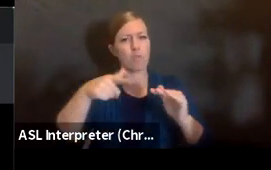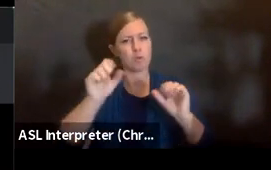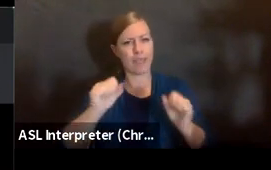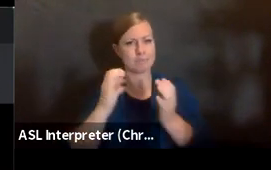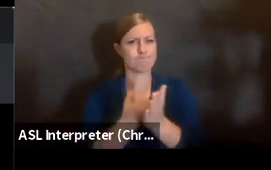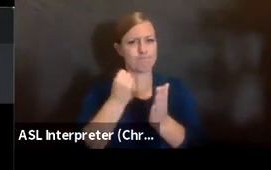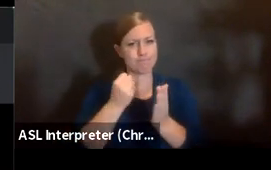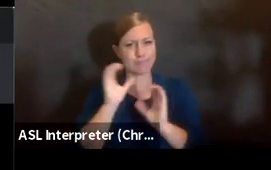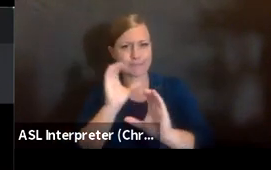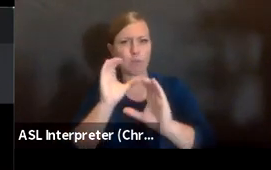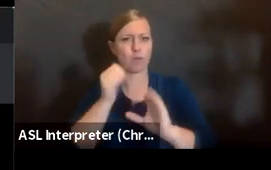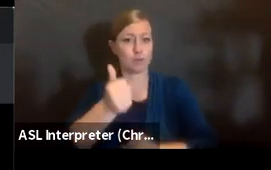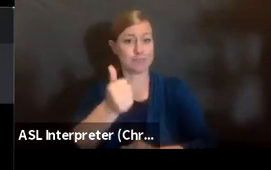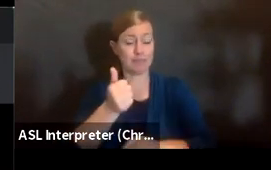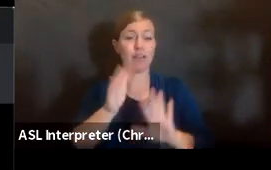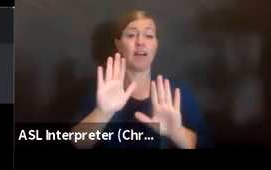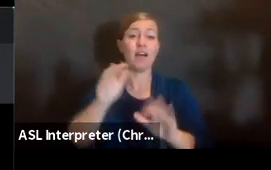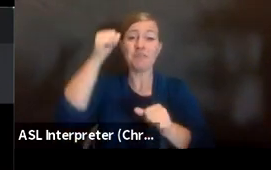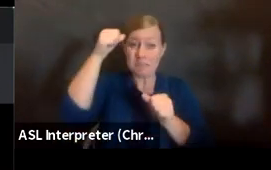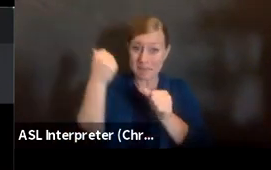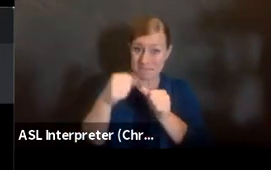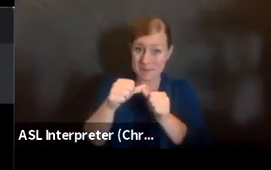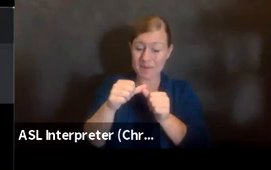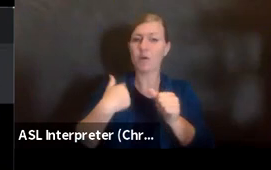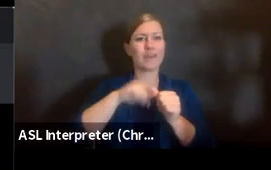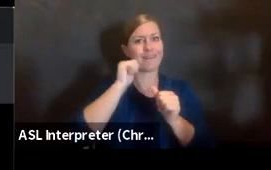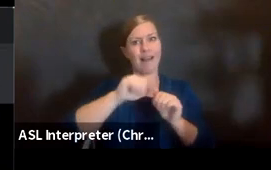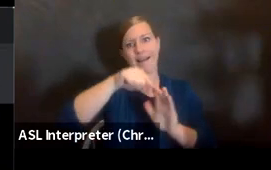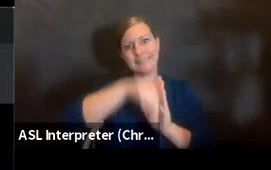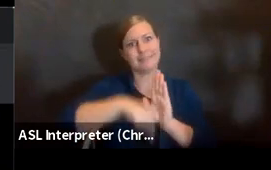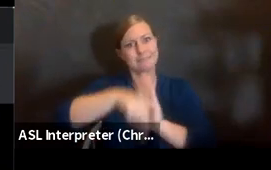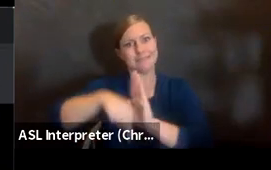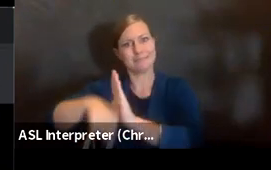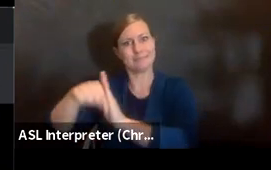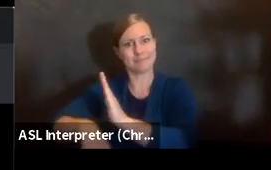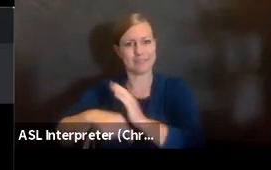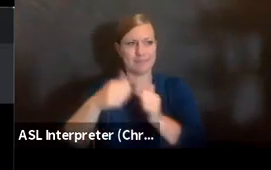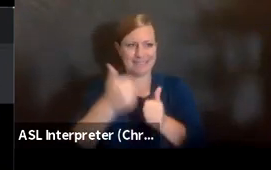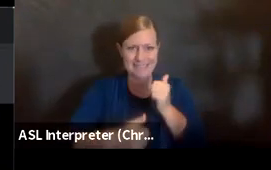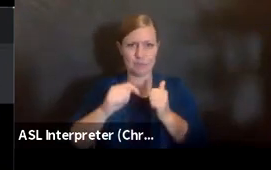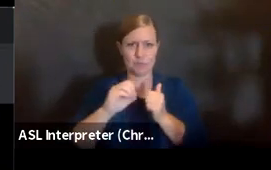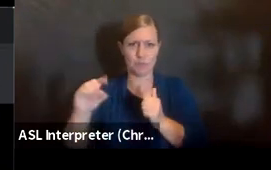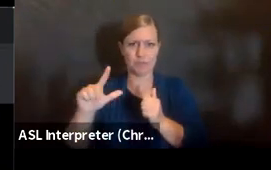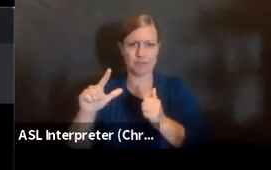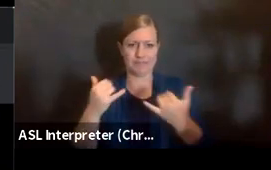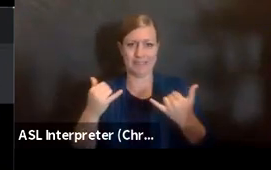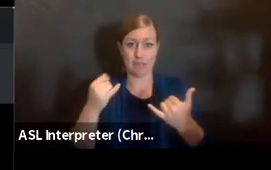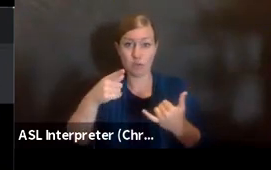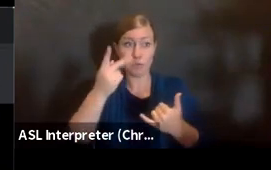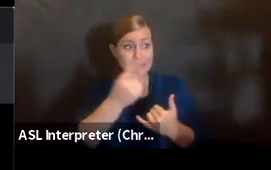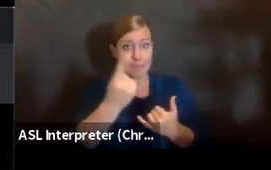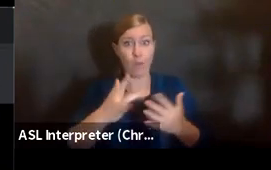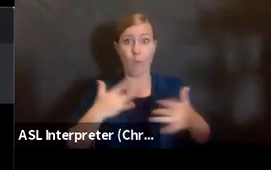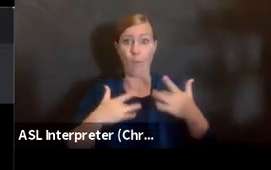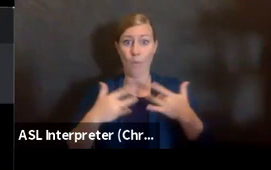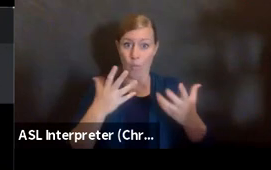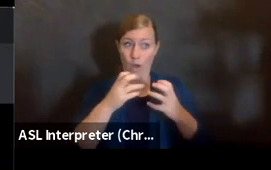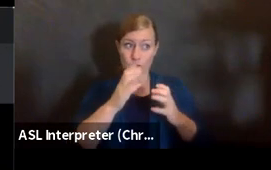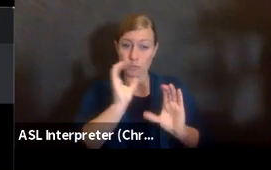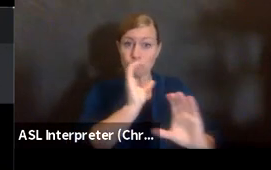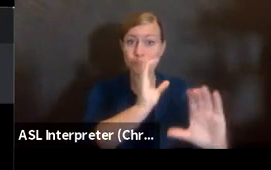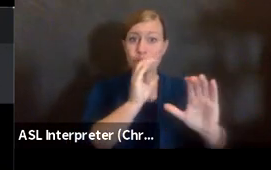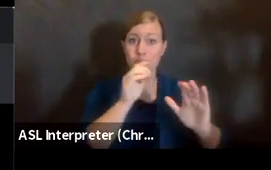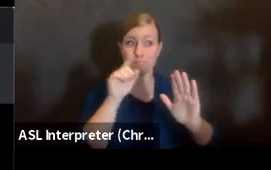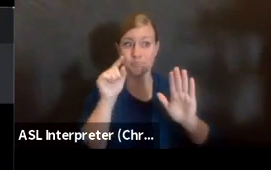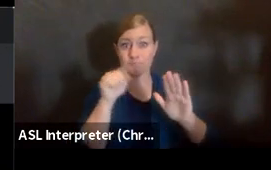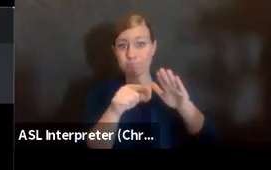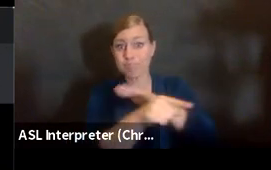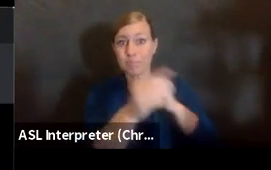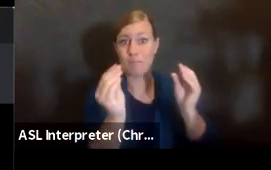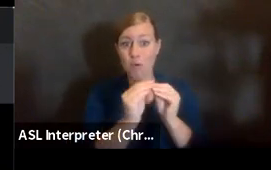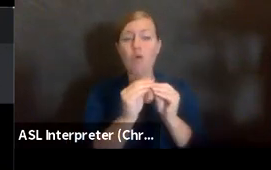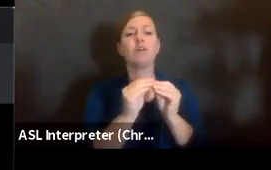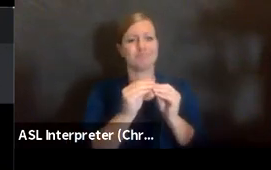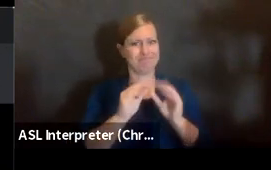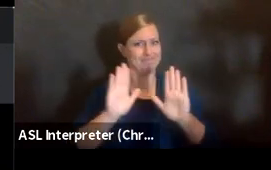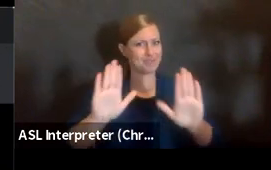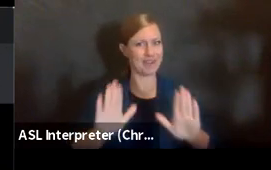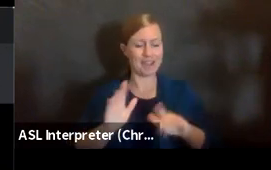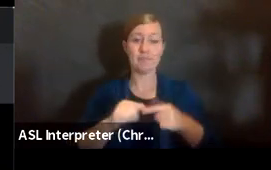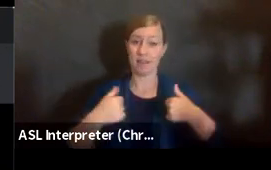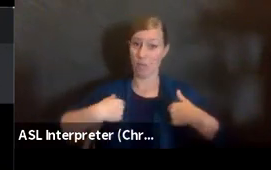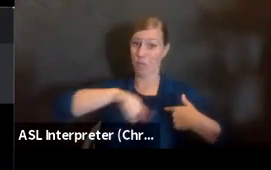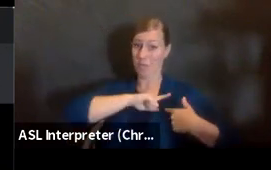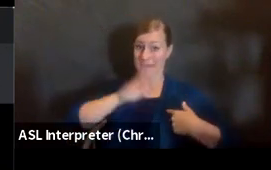Katherine Livick - ESD 112: But I have to remind you that we are not going deeply into those tools today. So if you get excited about that tool and you want to explore it. That's great. But we won't be probably answering a ton of questions about those specific tools.